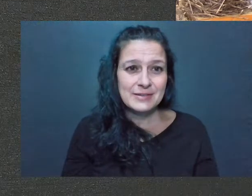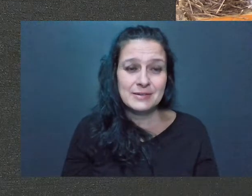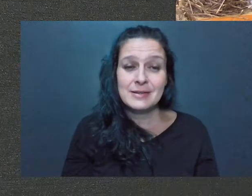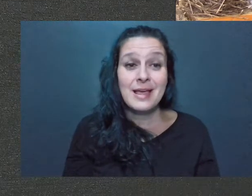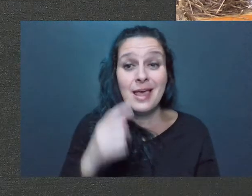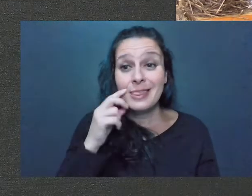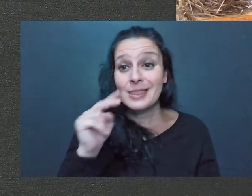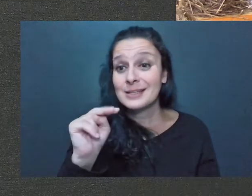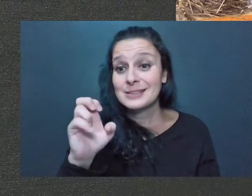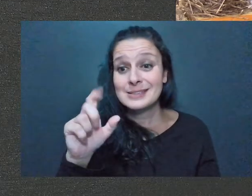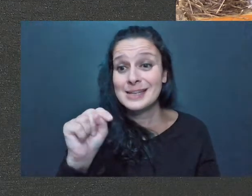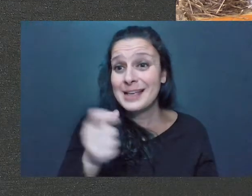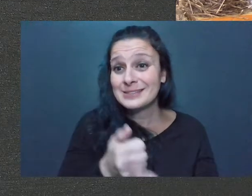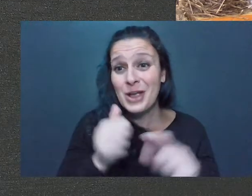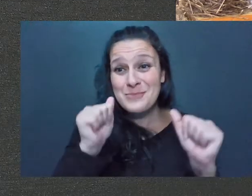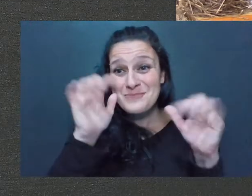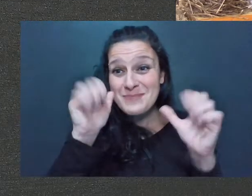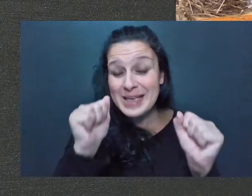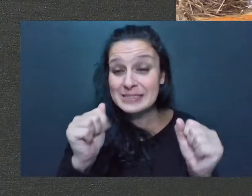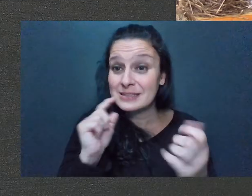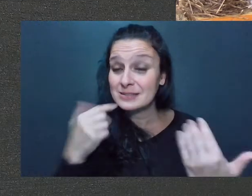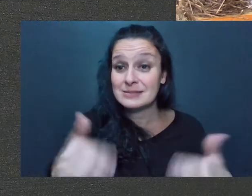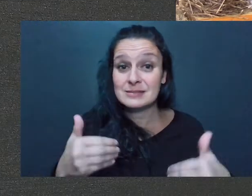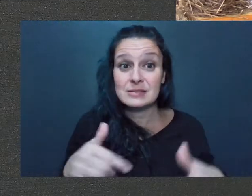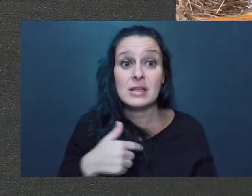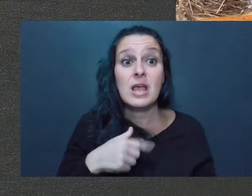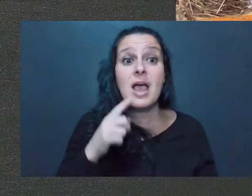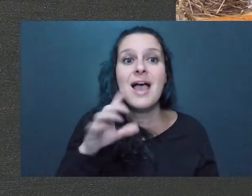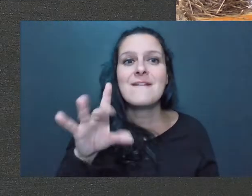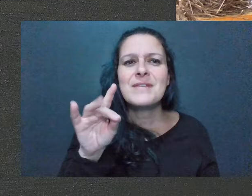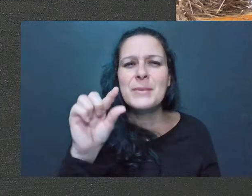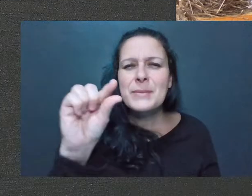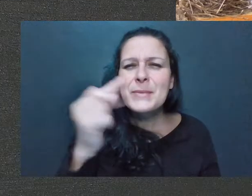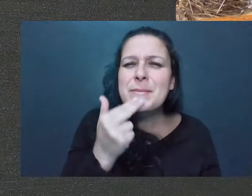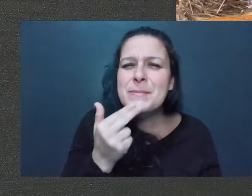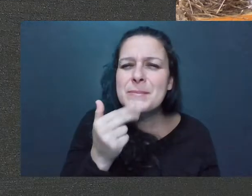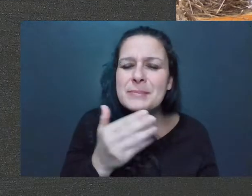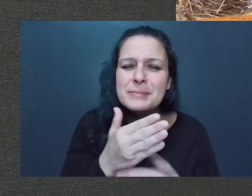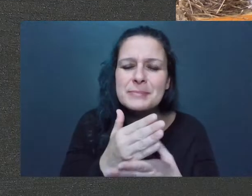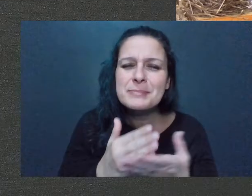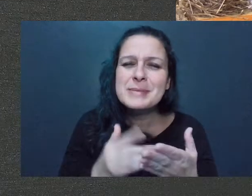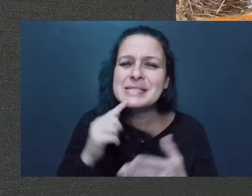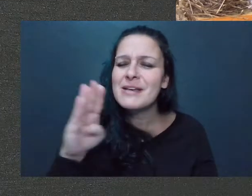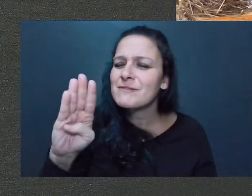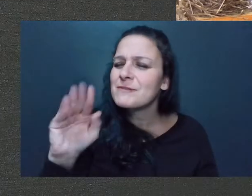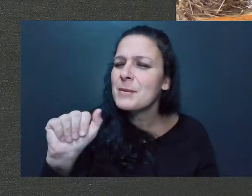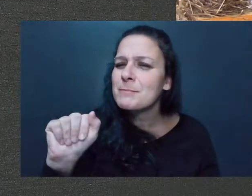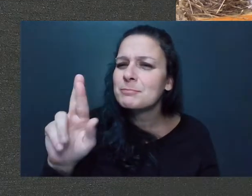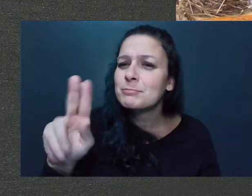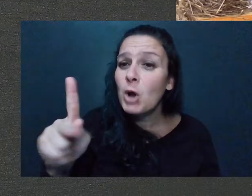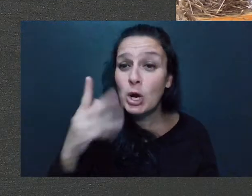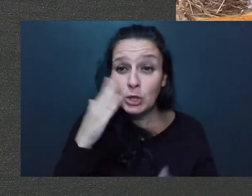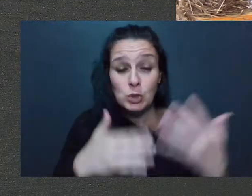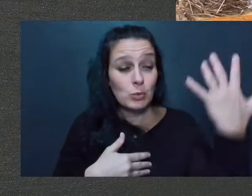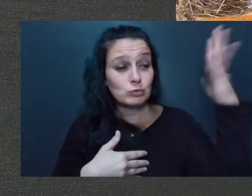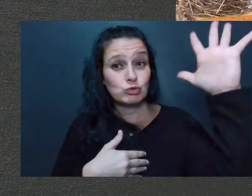I think nests are amazing because that's what they use. I even found a little piece of bark that had fallen off the tree.